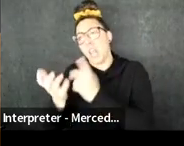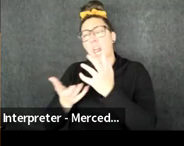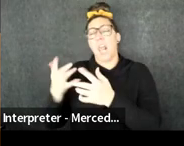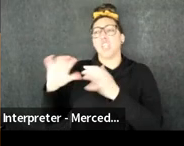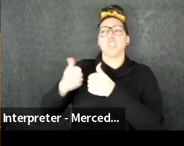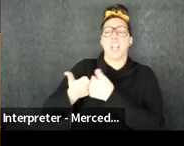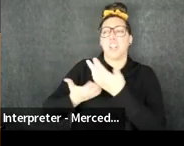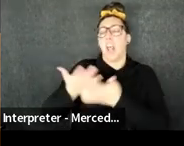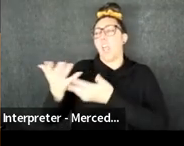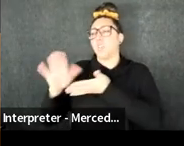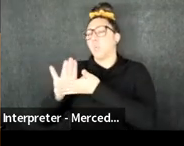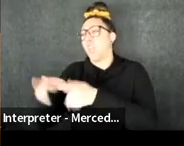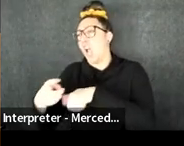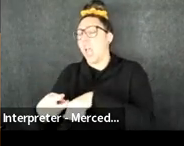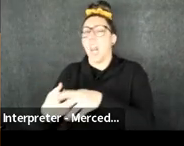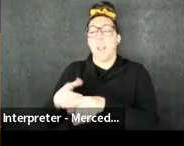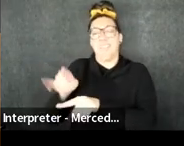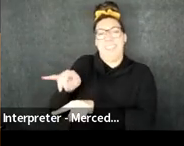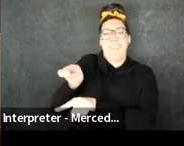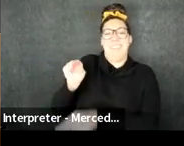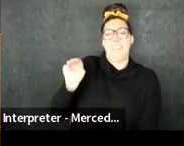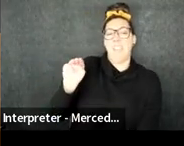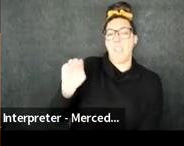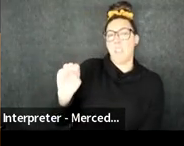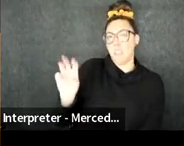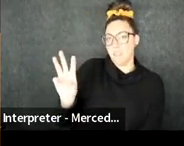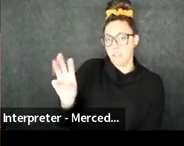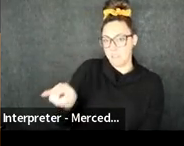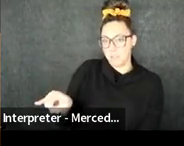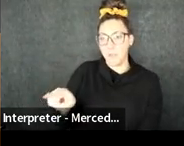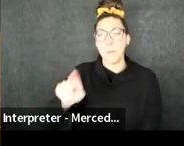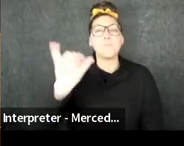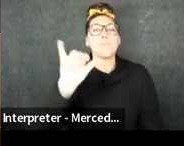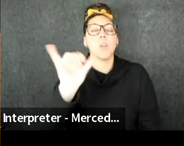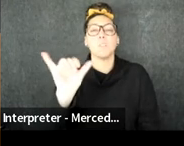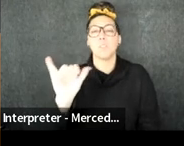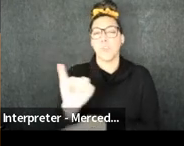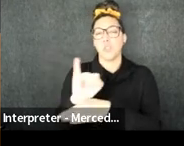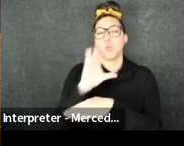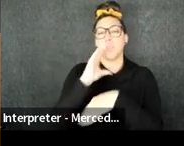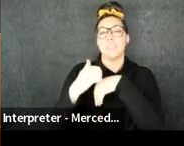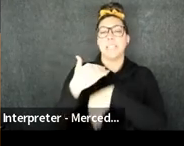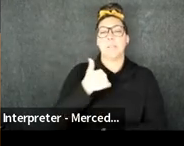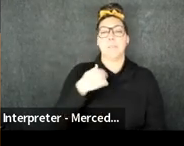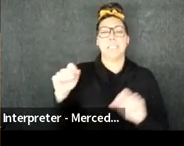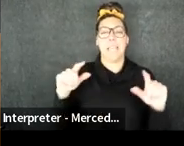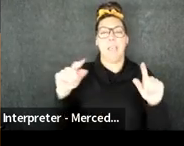effective. And also, the interns will be sending me their slide deck. And I'll also be sharing that with all of you.